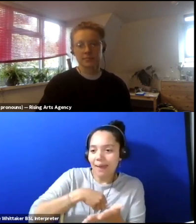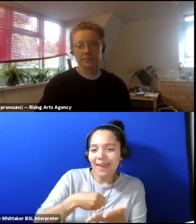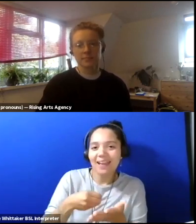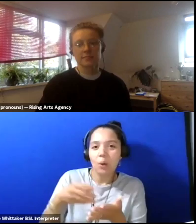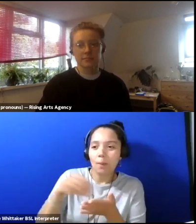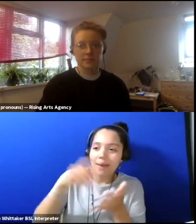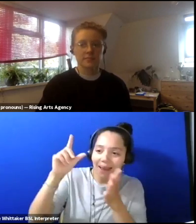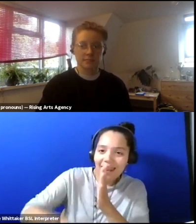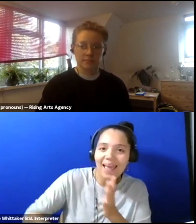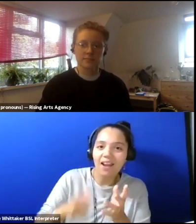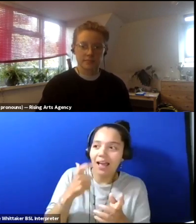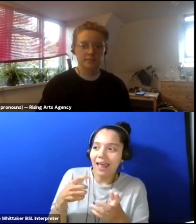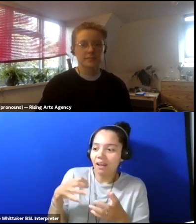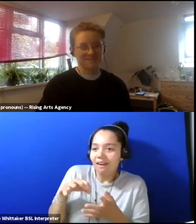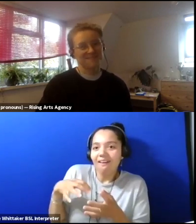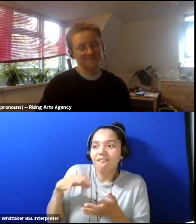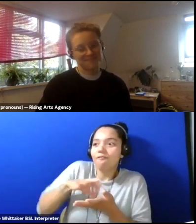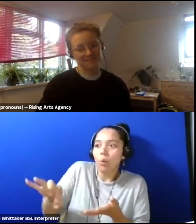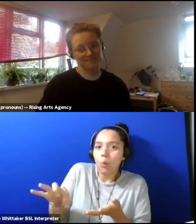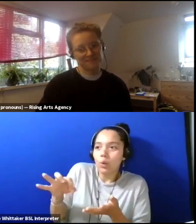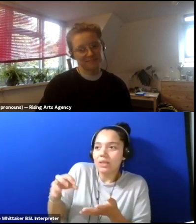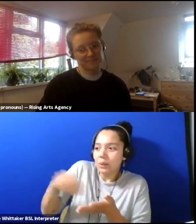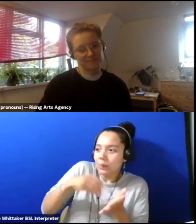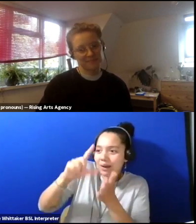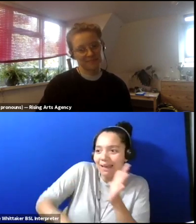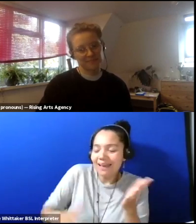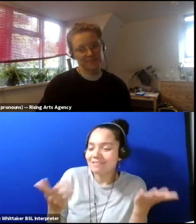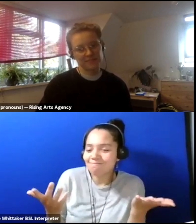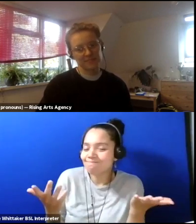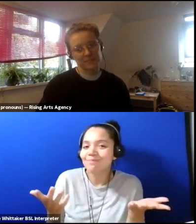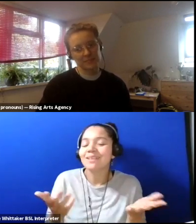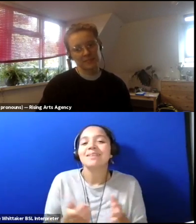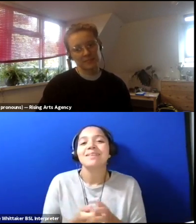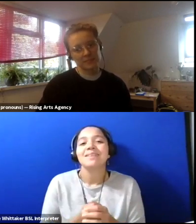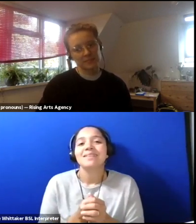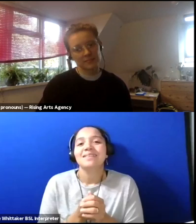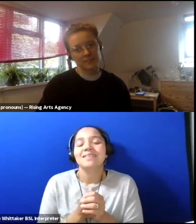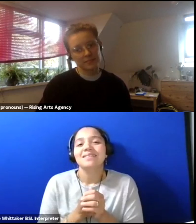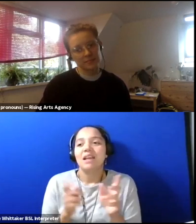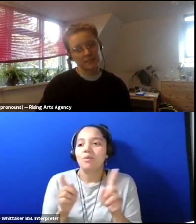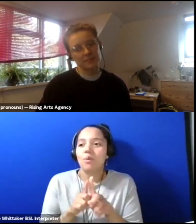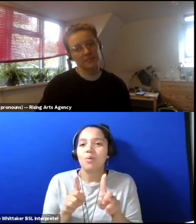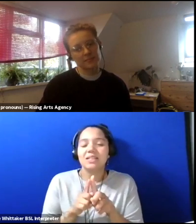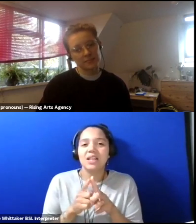paid late- as if you can afford that. And then the big other one was work hours.